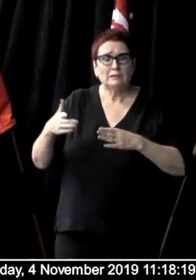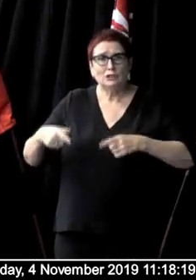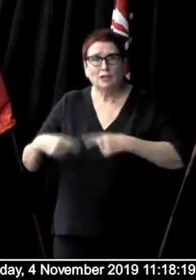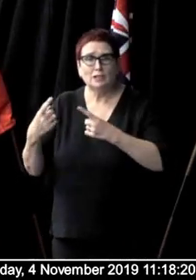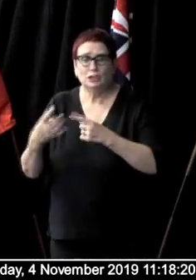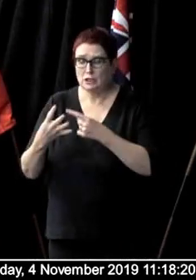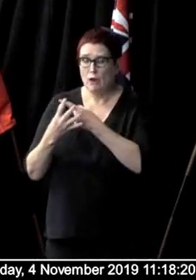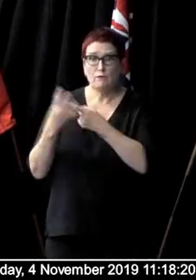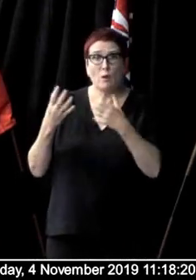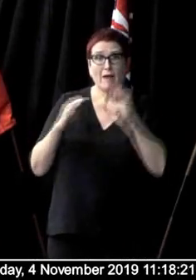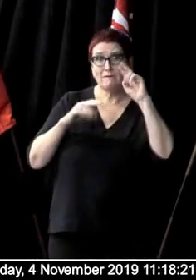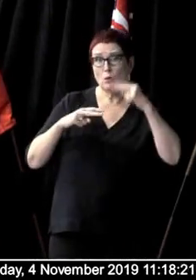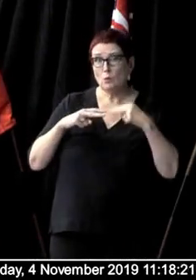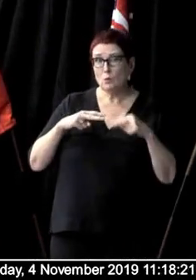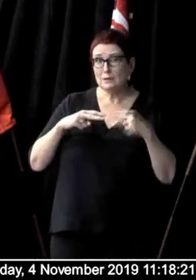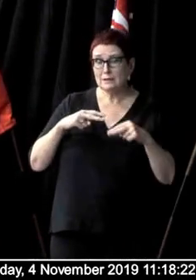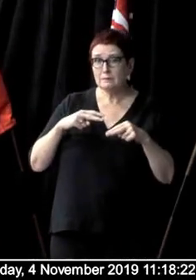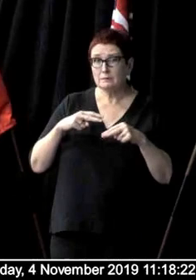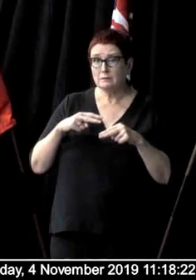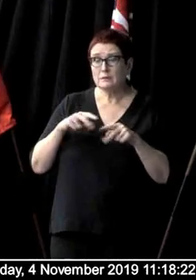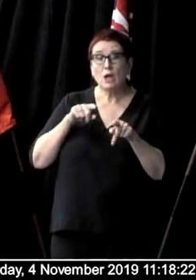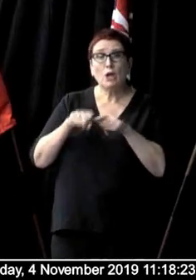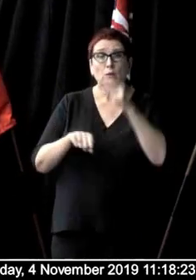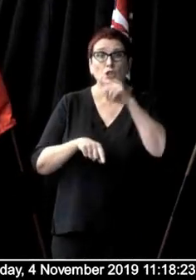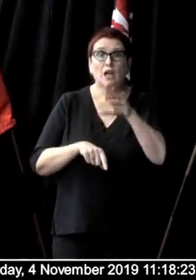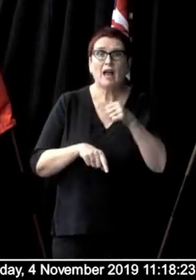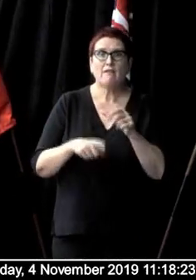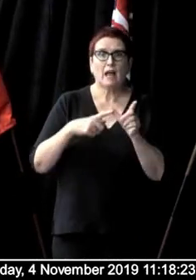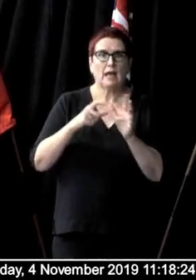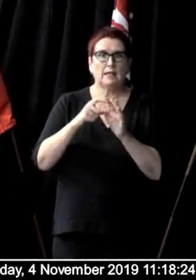Her youngest also has attention deficit hyperactivity disorder.